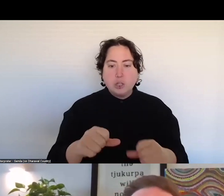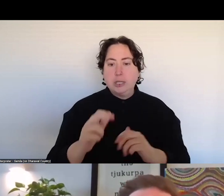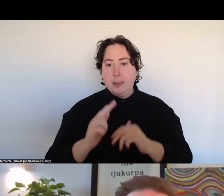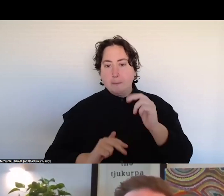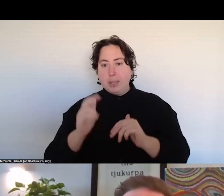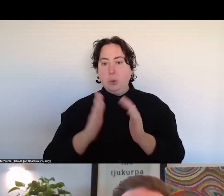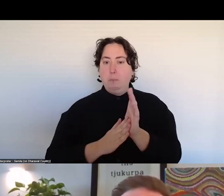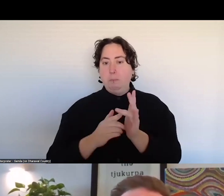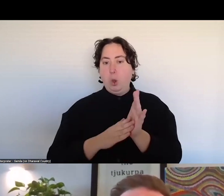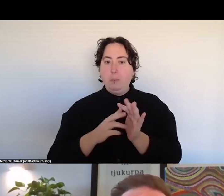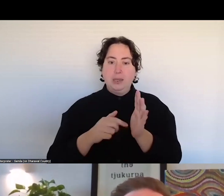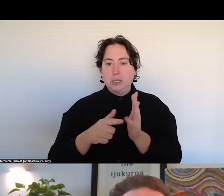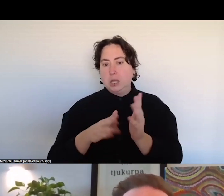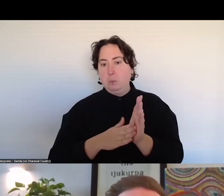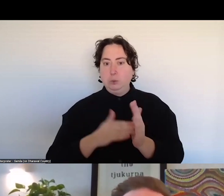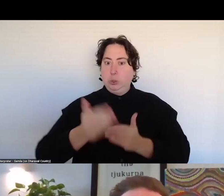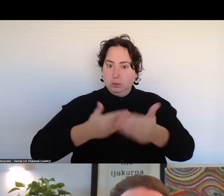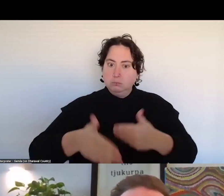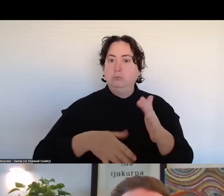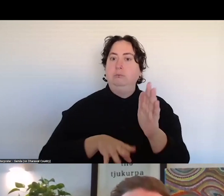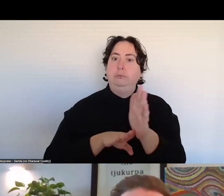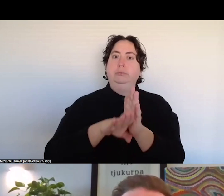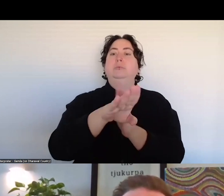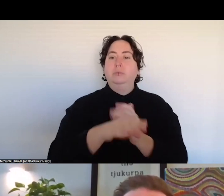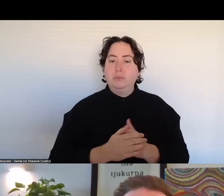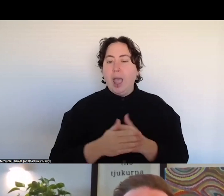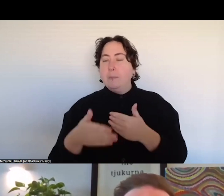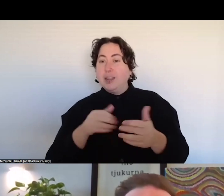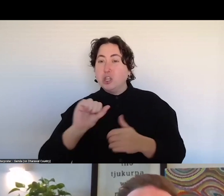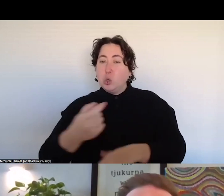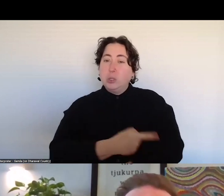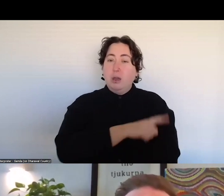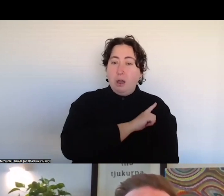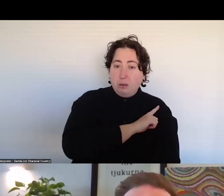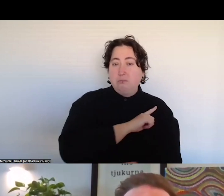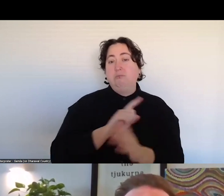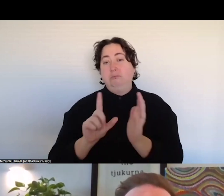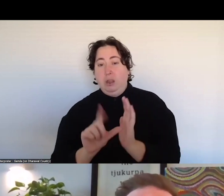communicating and managing your time and energy in a fundraising campaign. With